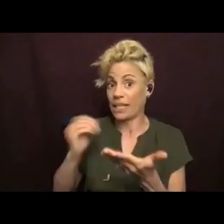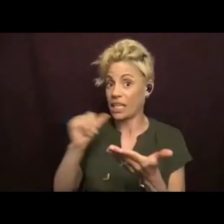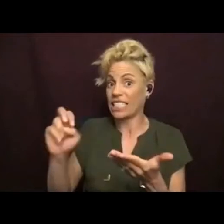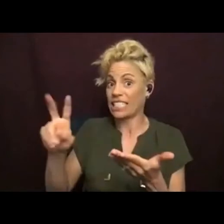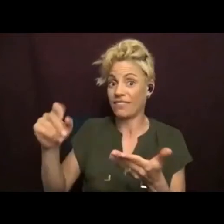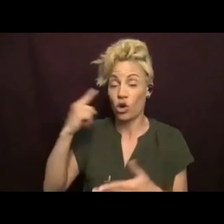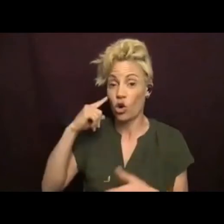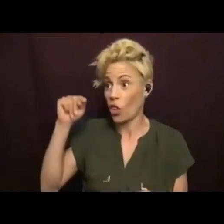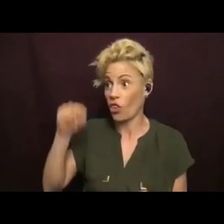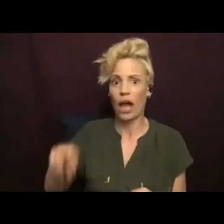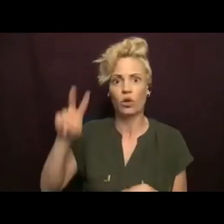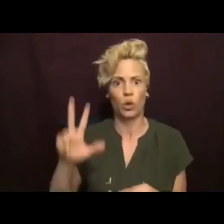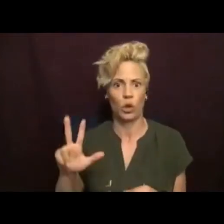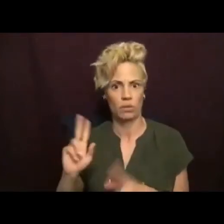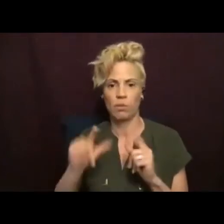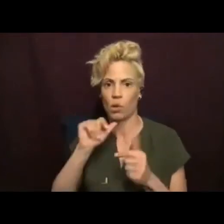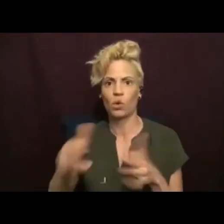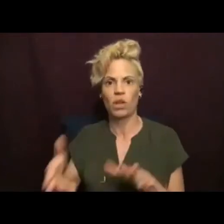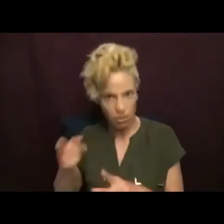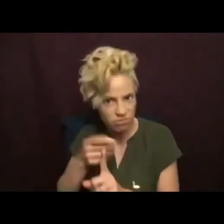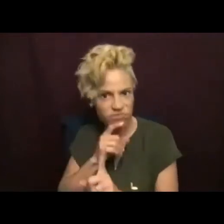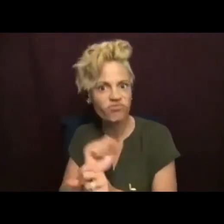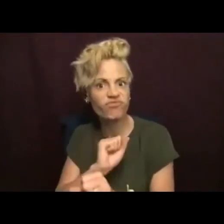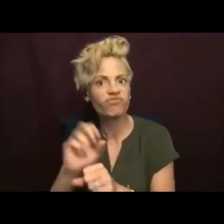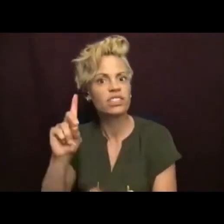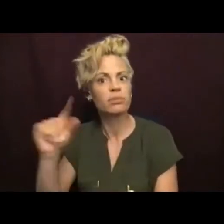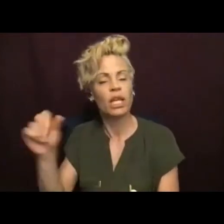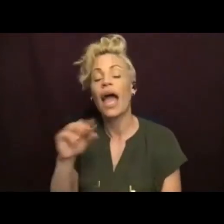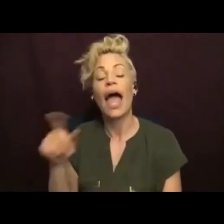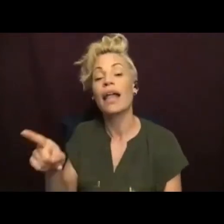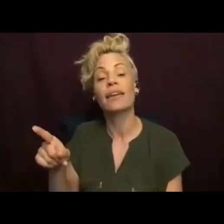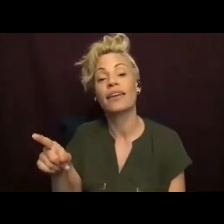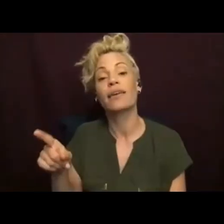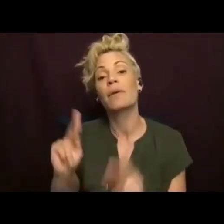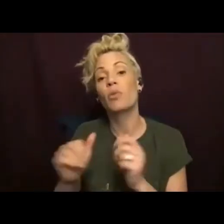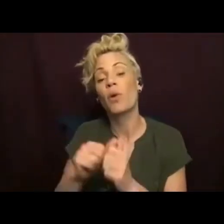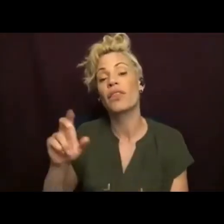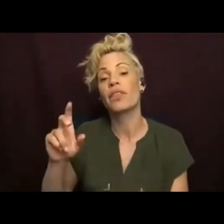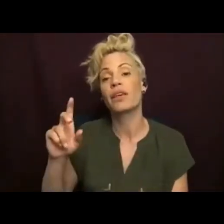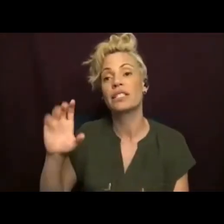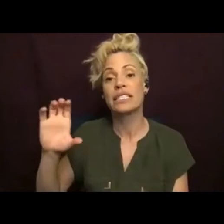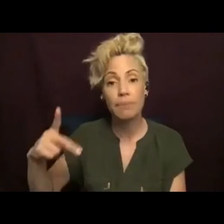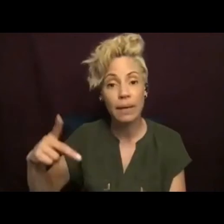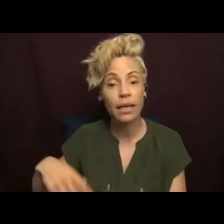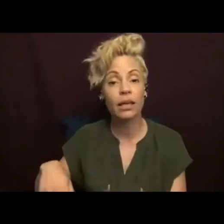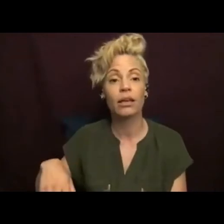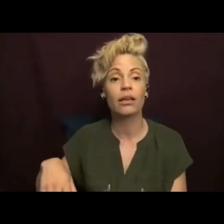but I just read a report that people with epilepsy, cerebral palsy and other people